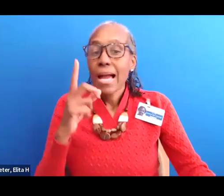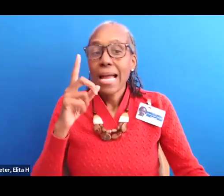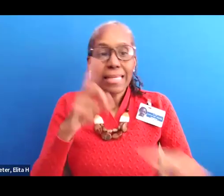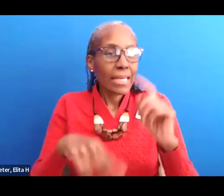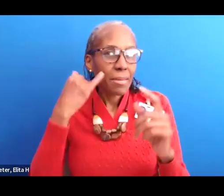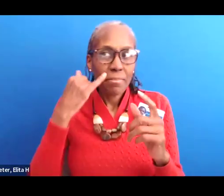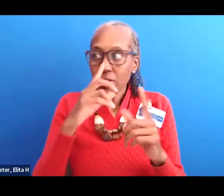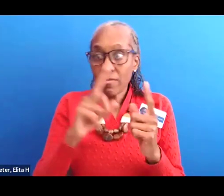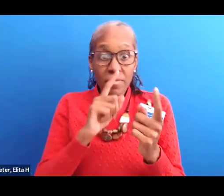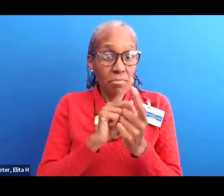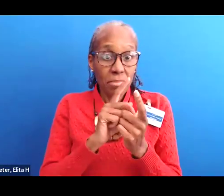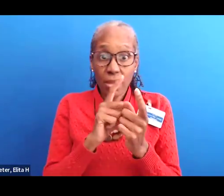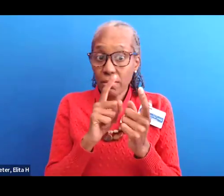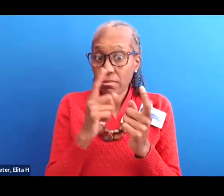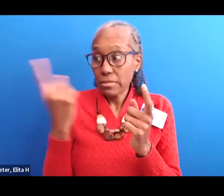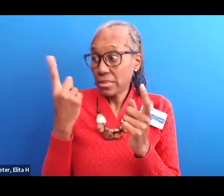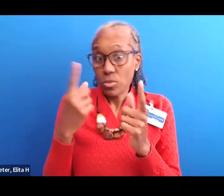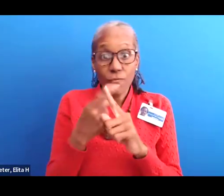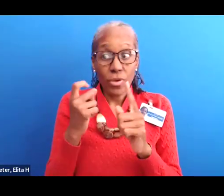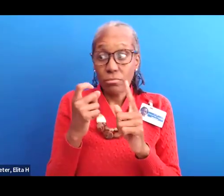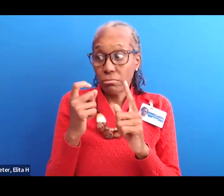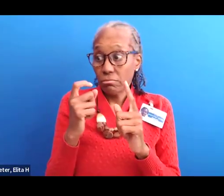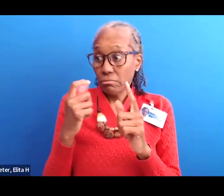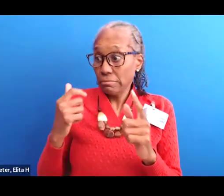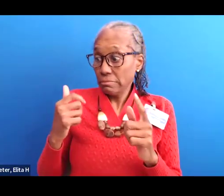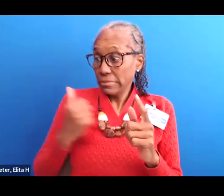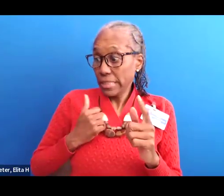I've never met a peer mentor for Canada, but gee, that's a great idea.